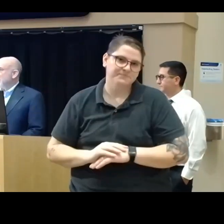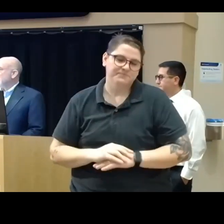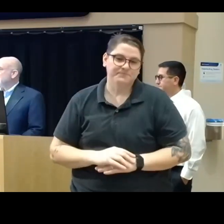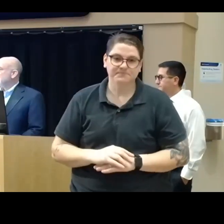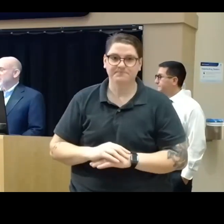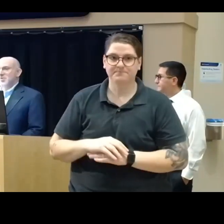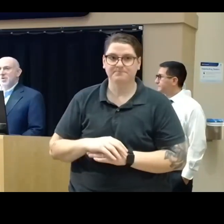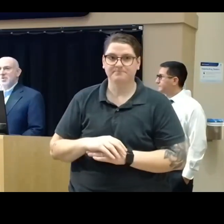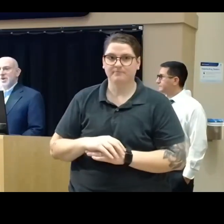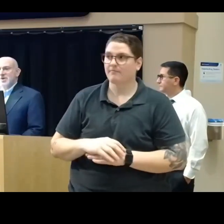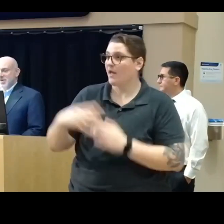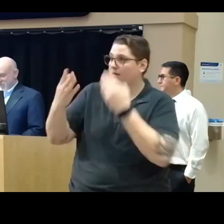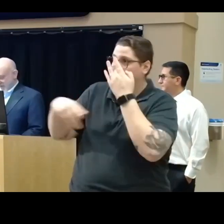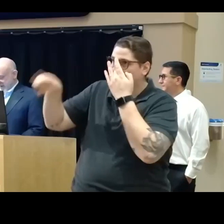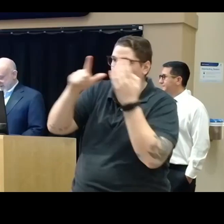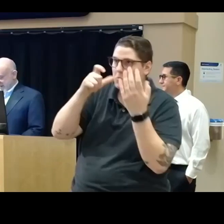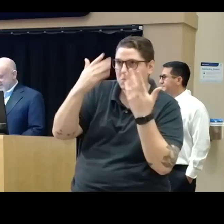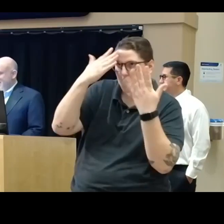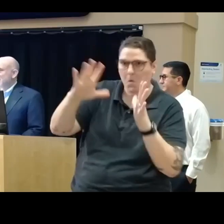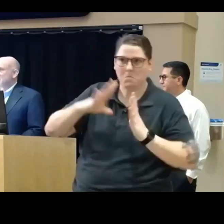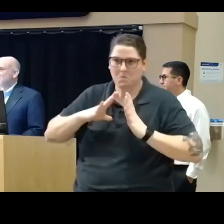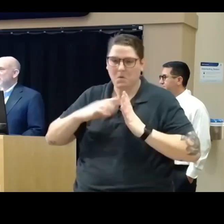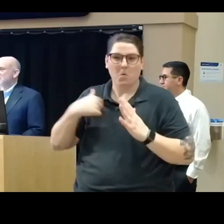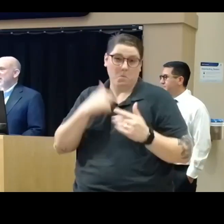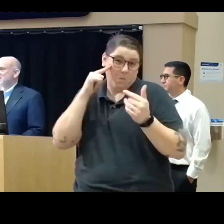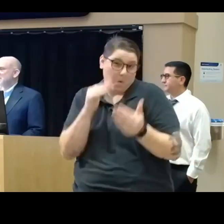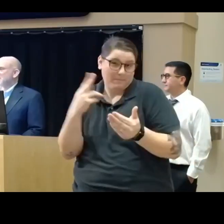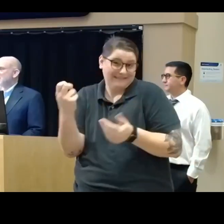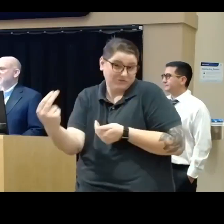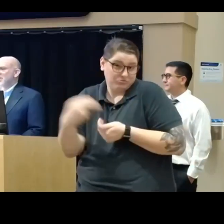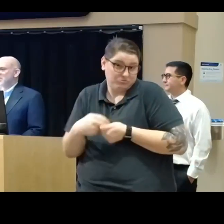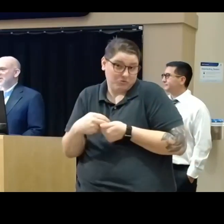um where for those of you who aren't aware we're hoping that he joins The Faculty of our department